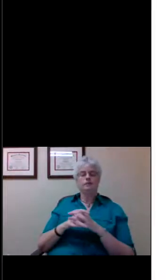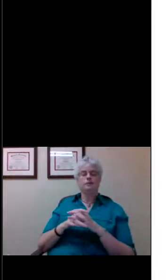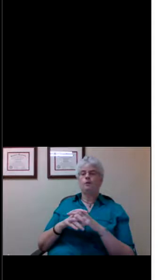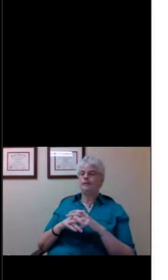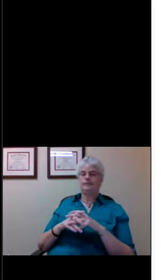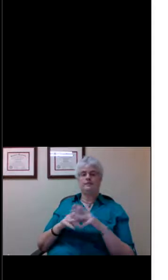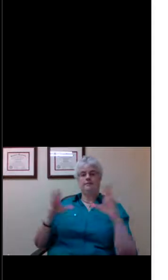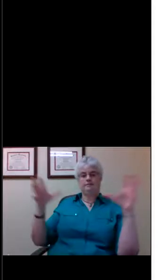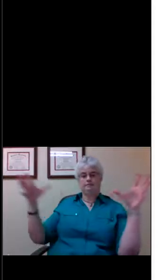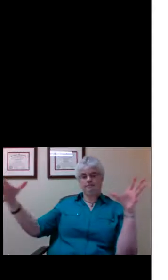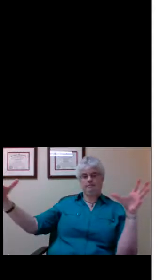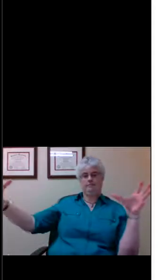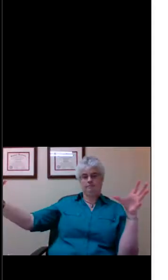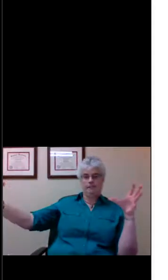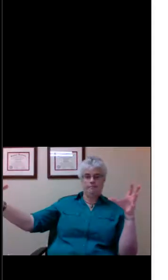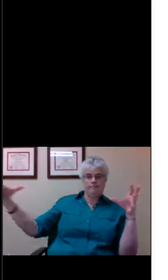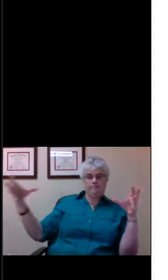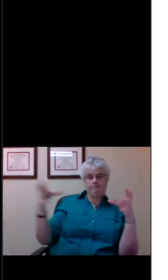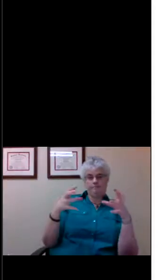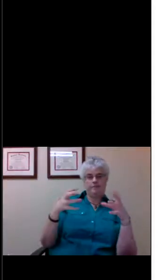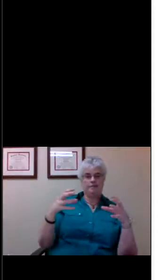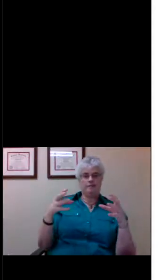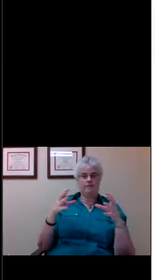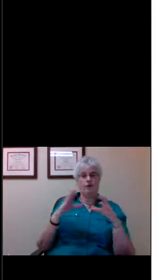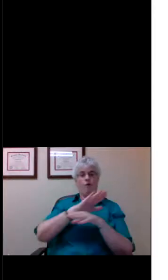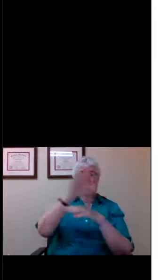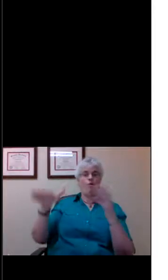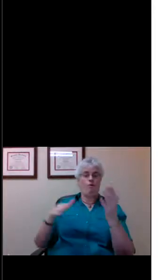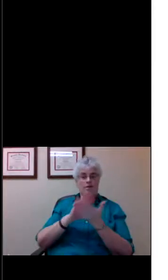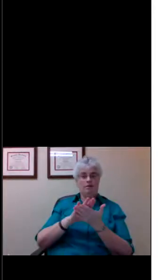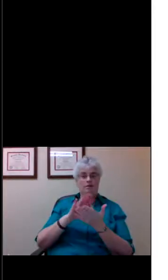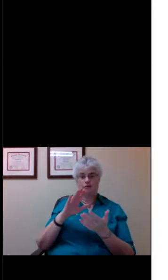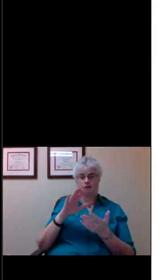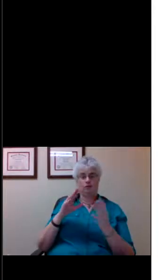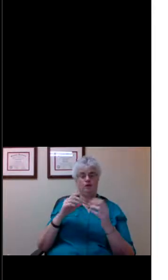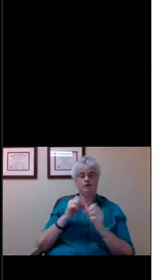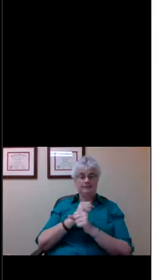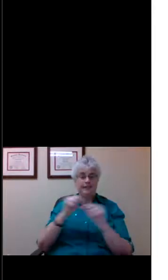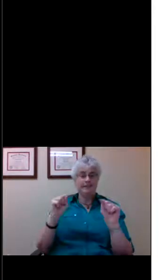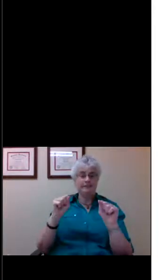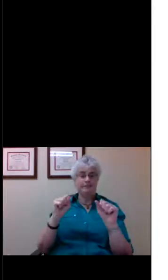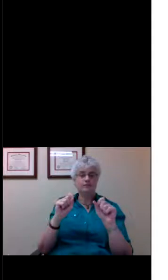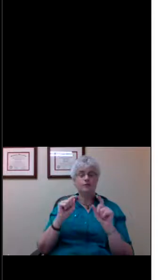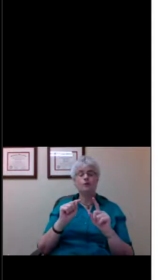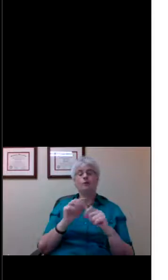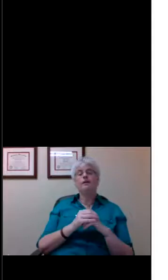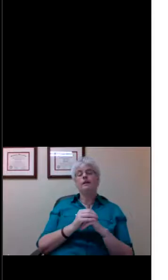fans, etc. So we were able to incorporate the athletics department to create a